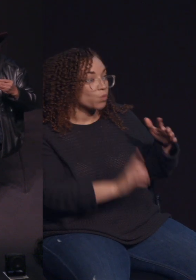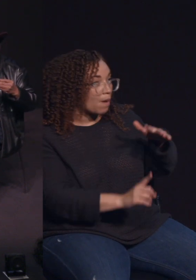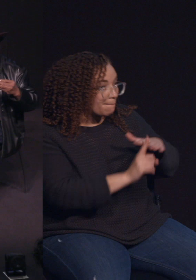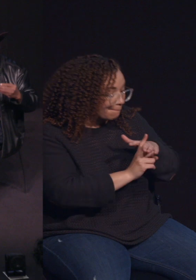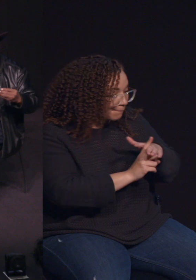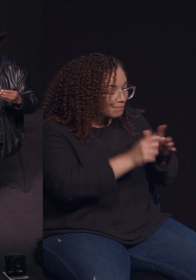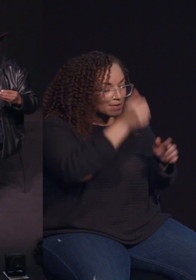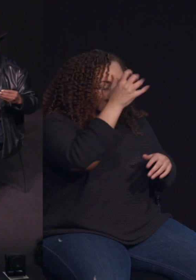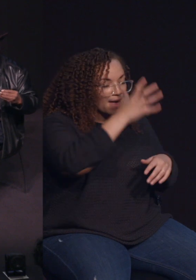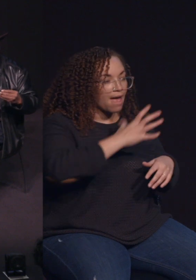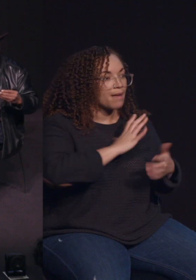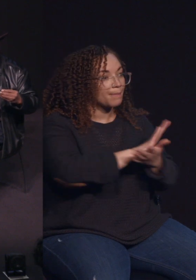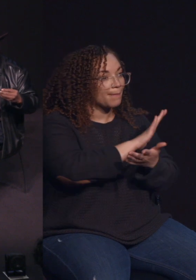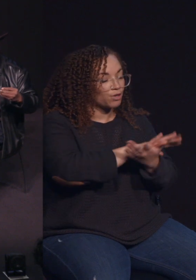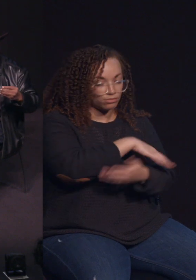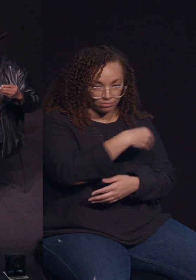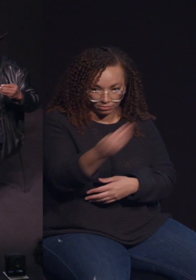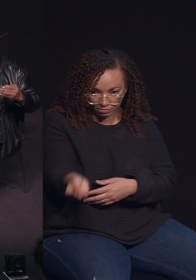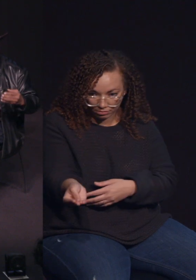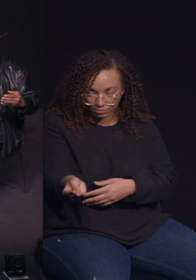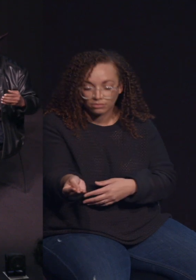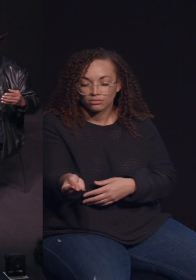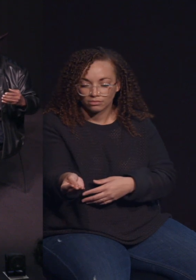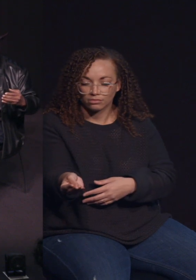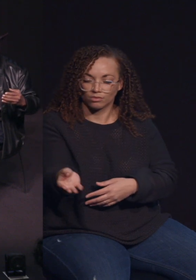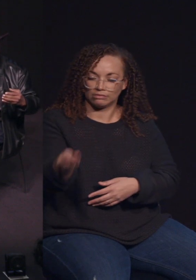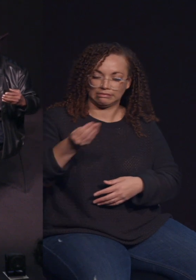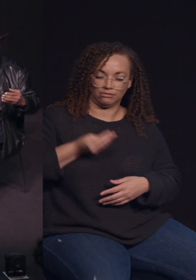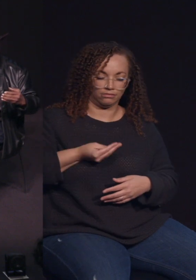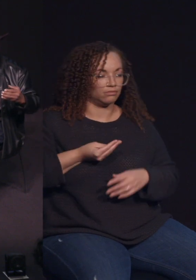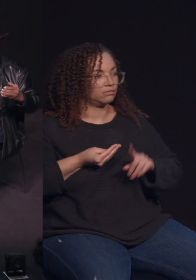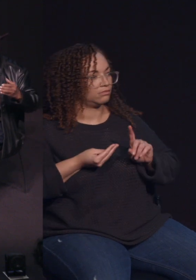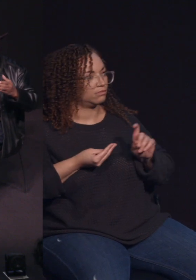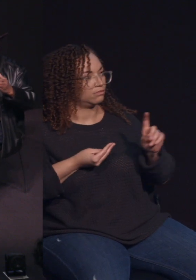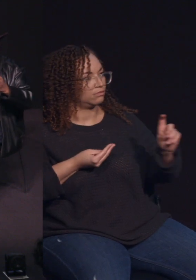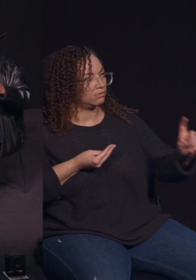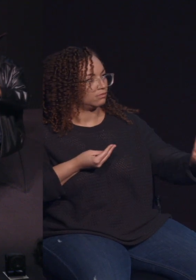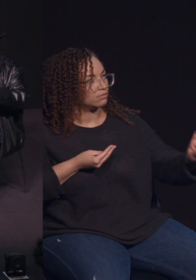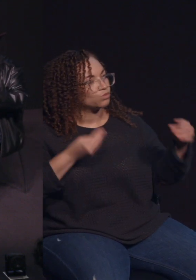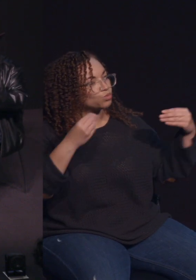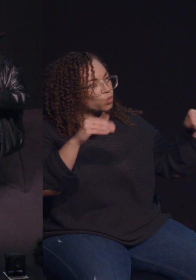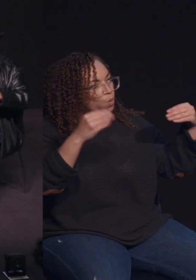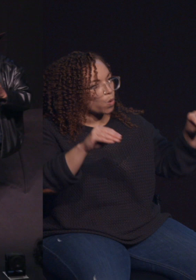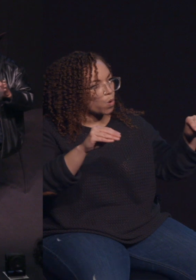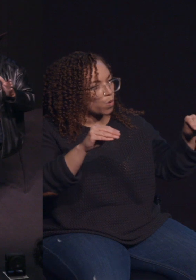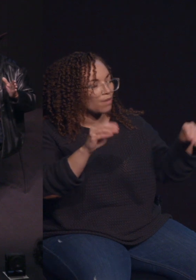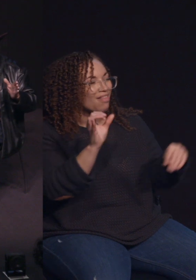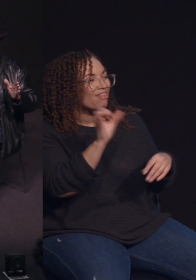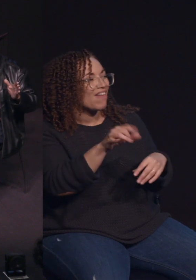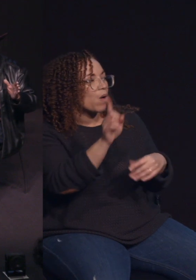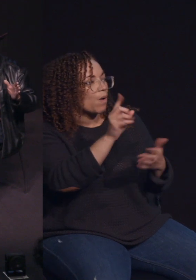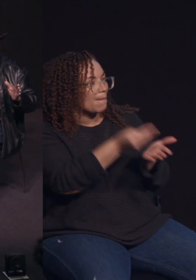county store. That's where you have your tab. The figure that he gave my grandfather,